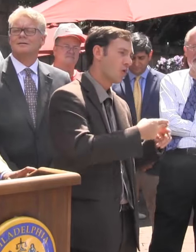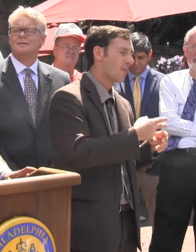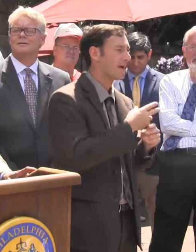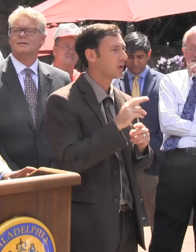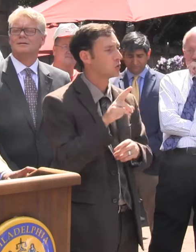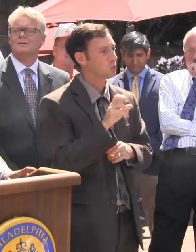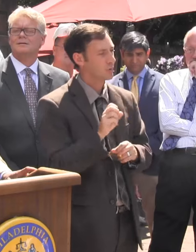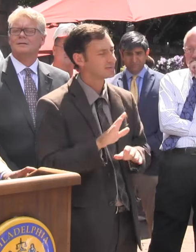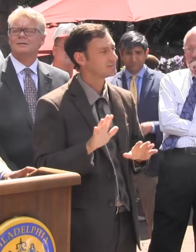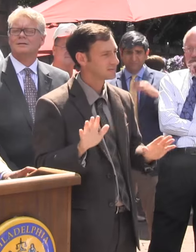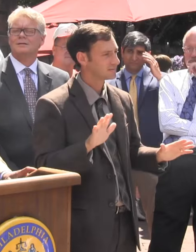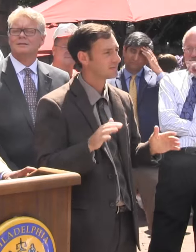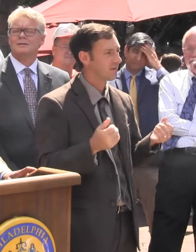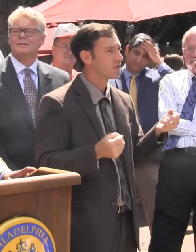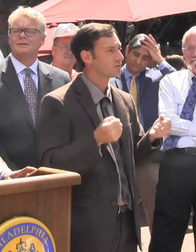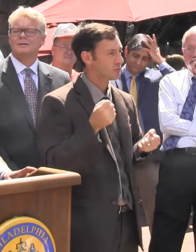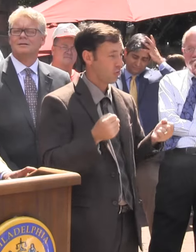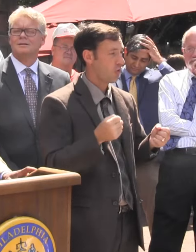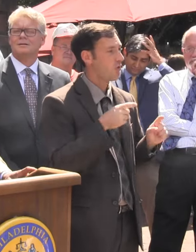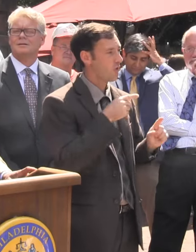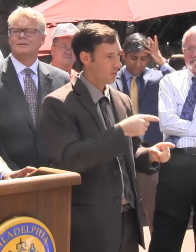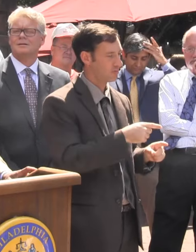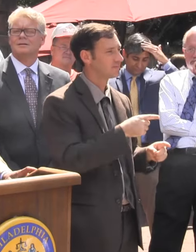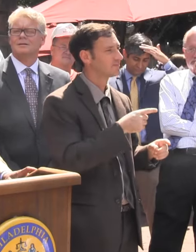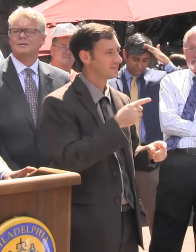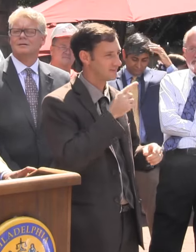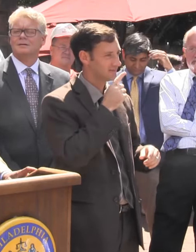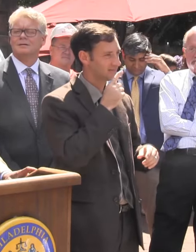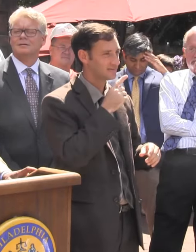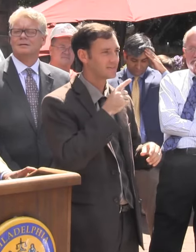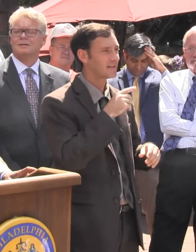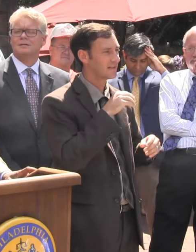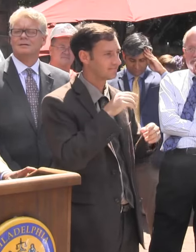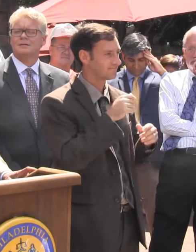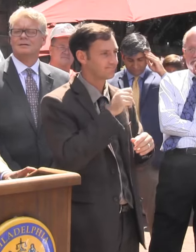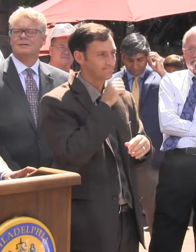of America, the vehicle was literally just in an alcove, no one was standing near it.